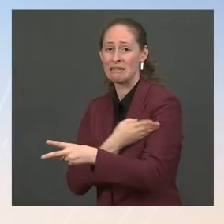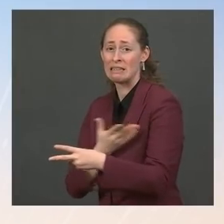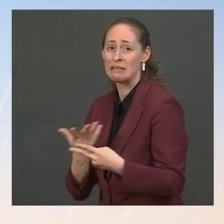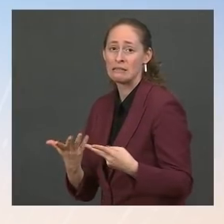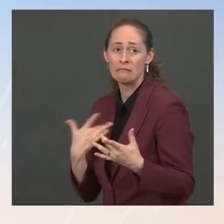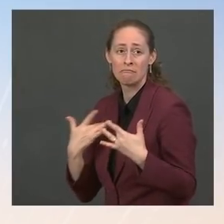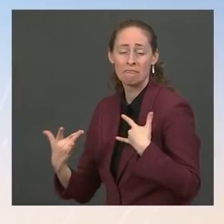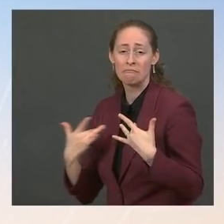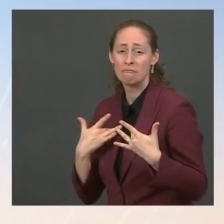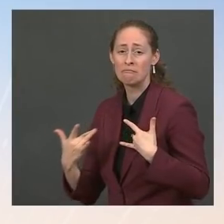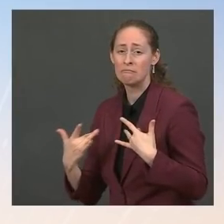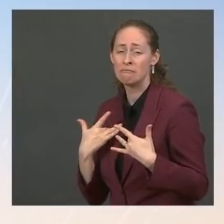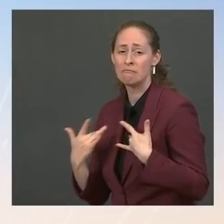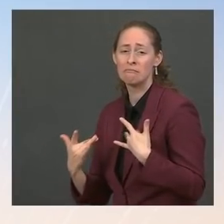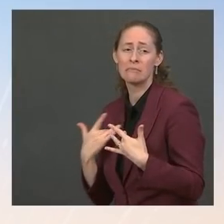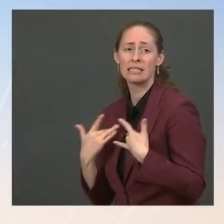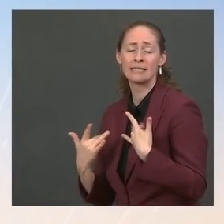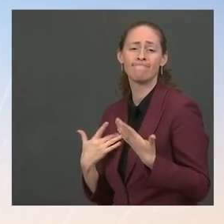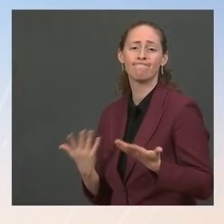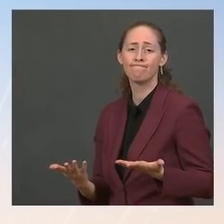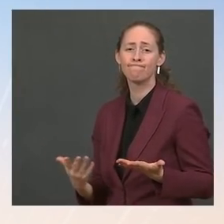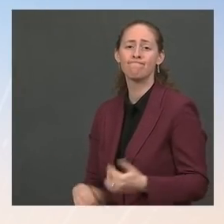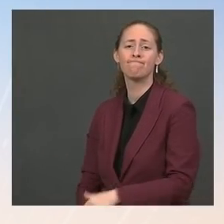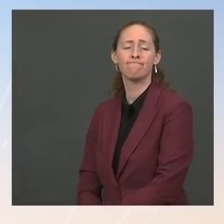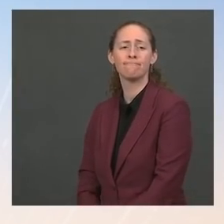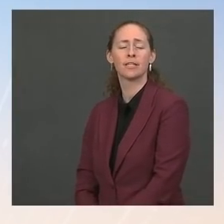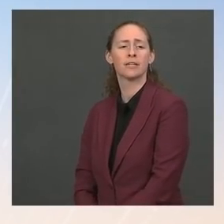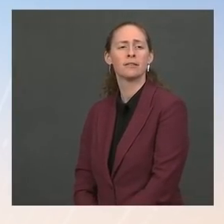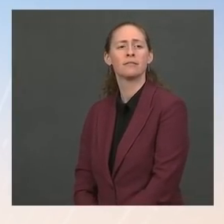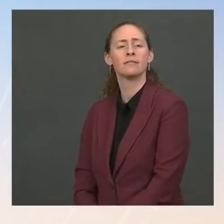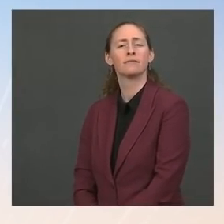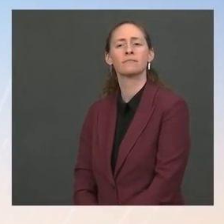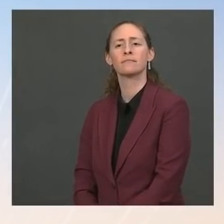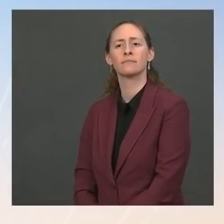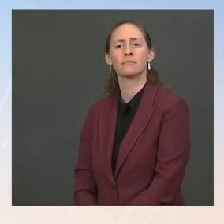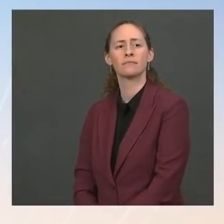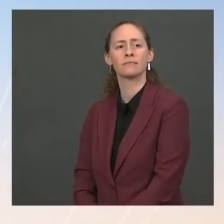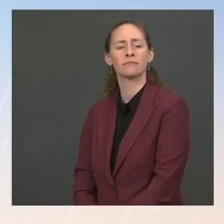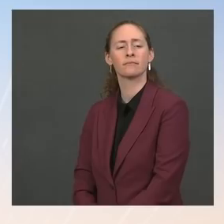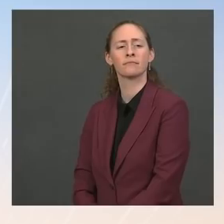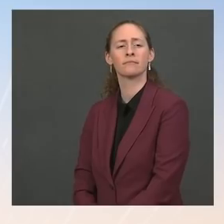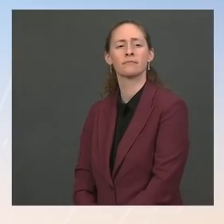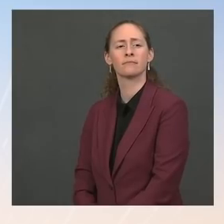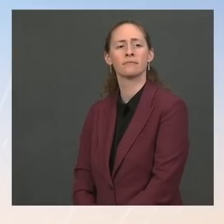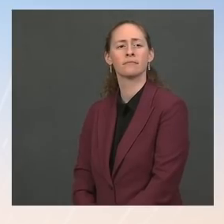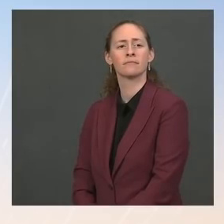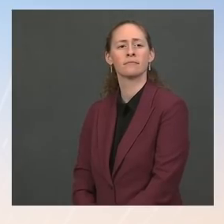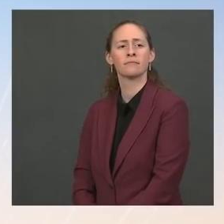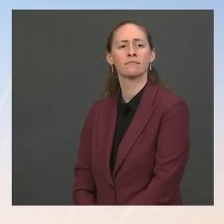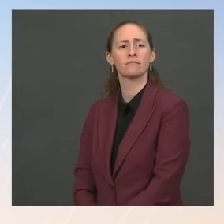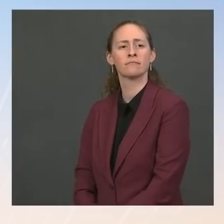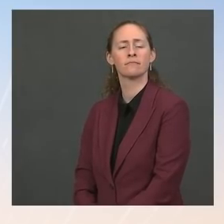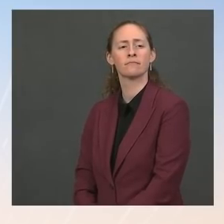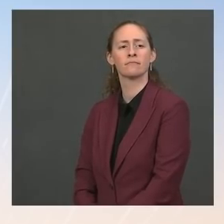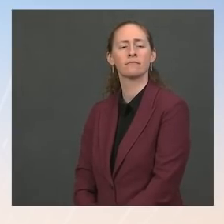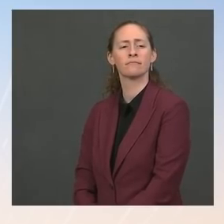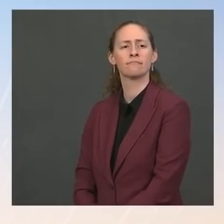that he's had about the Fed having, at some point, ramped down -- he wishes that they'd ramped down bond buying